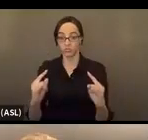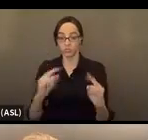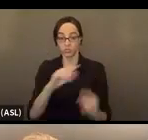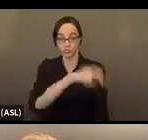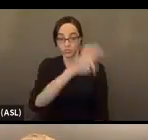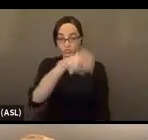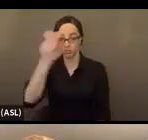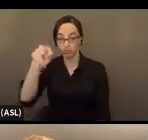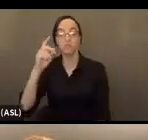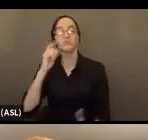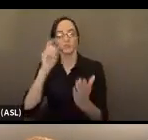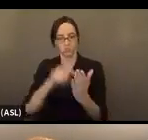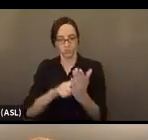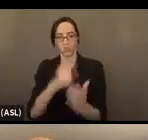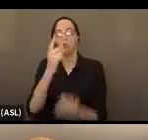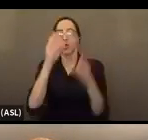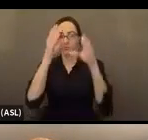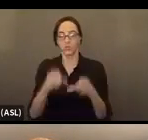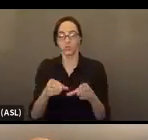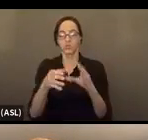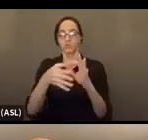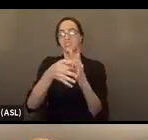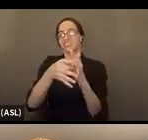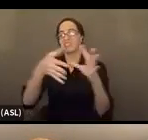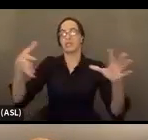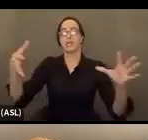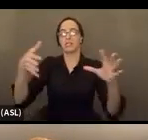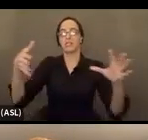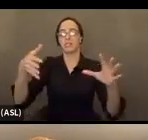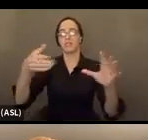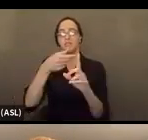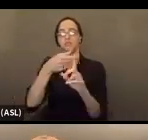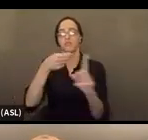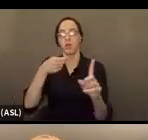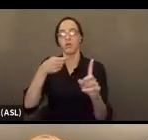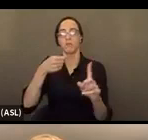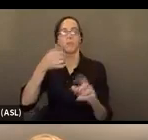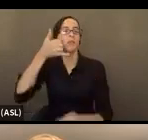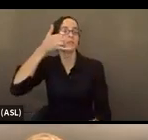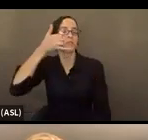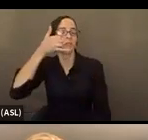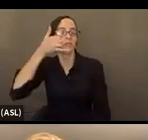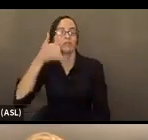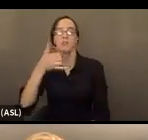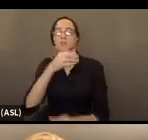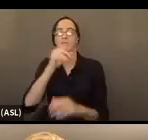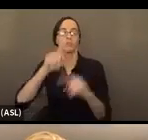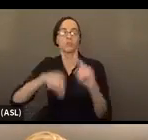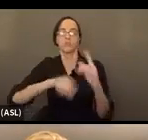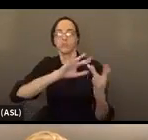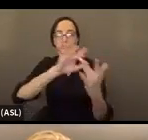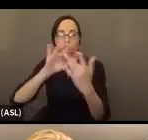to connect the two together but for people to share their emergency plans with loved ones so